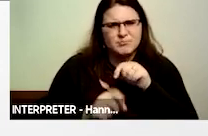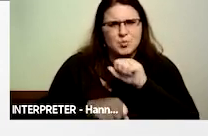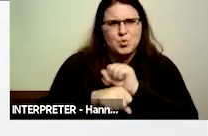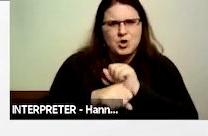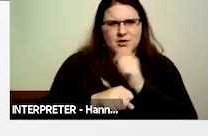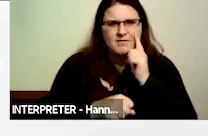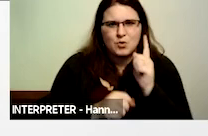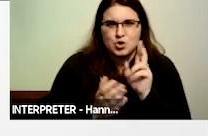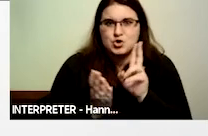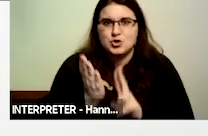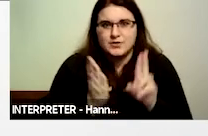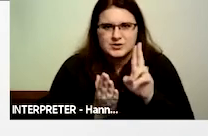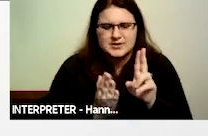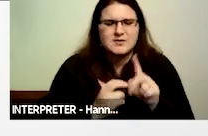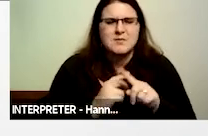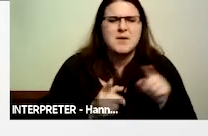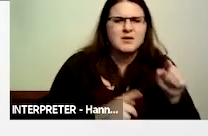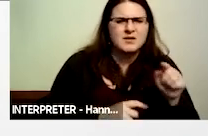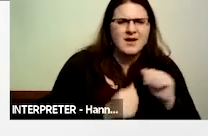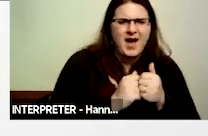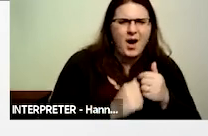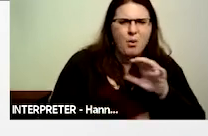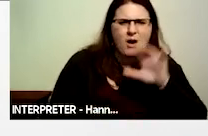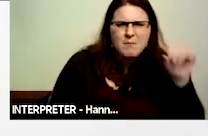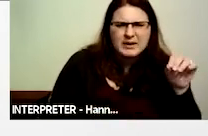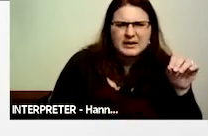Rick Mislan: Right of how do you get those people engaged right and you've got,